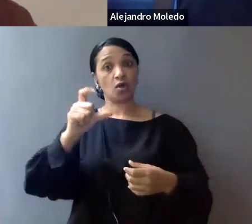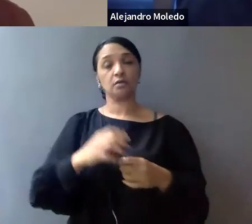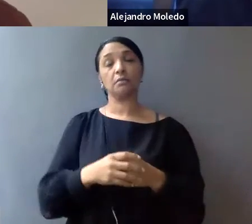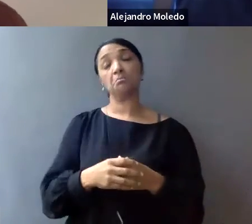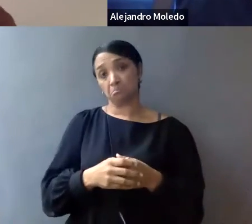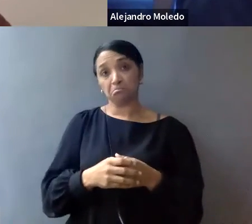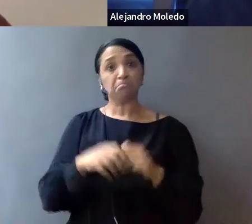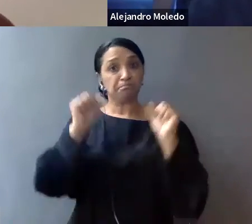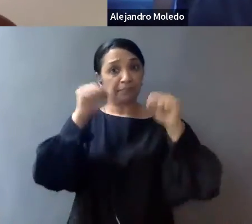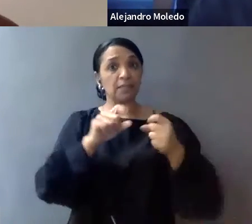The idea is